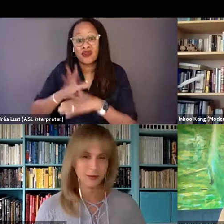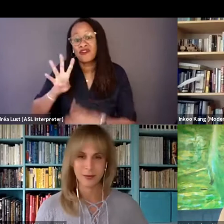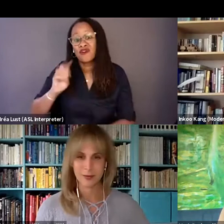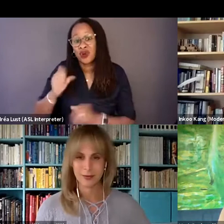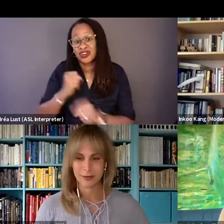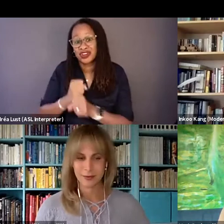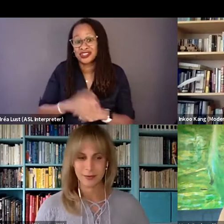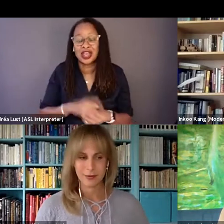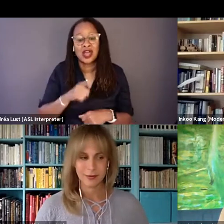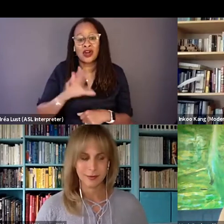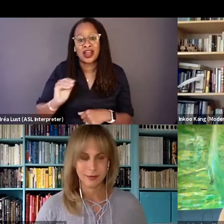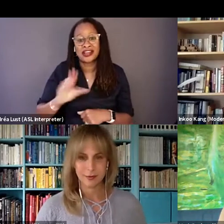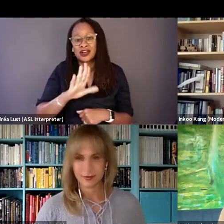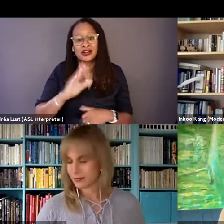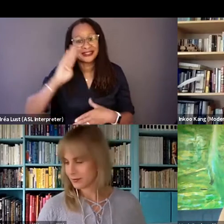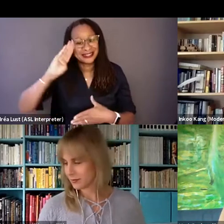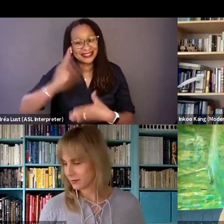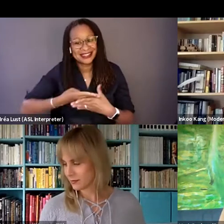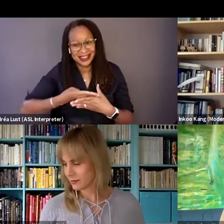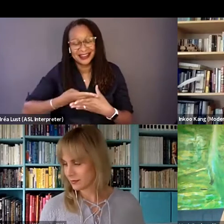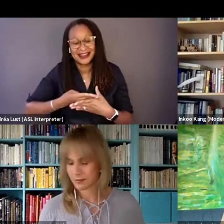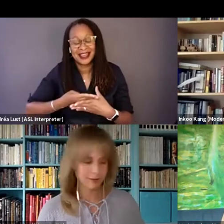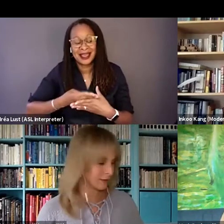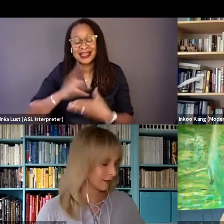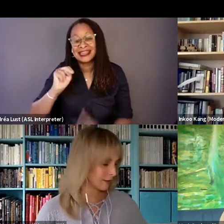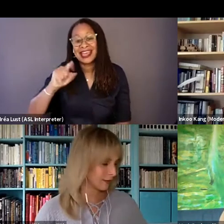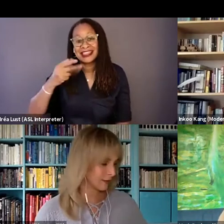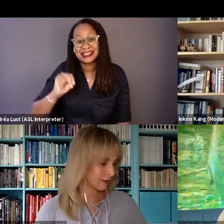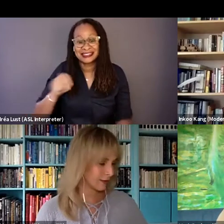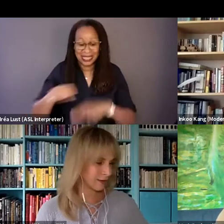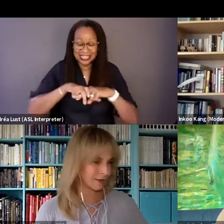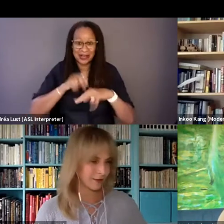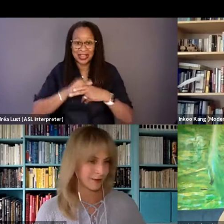Her and her son, Nathan got in the car and they sat and they took a bunch of pictures and she started crying.